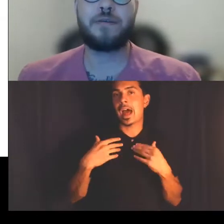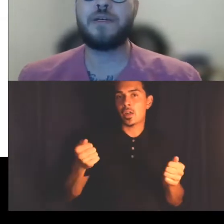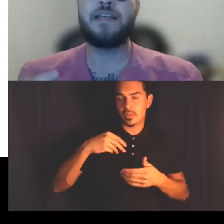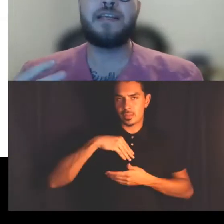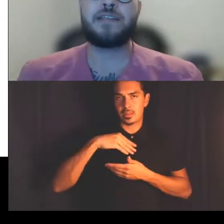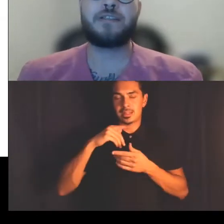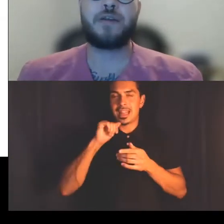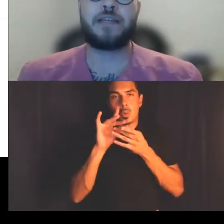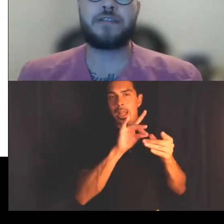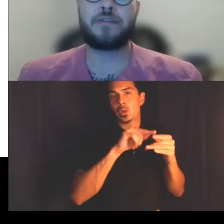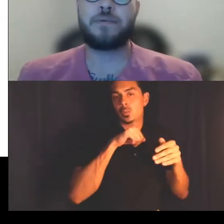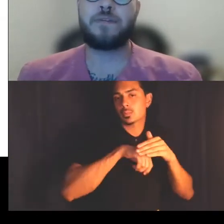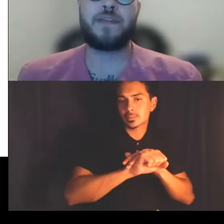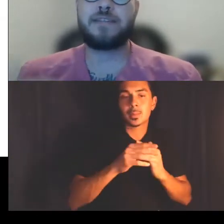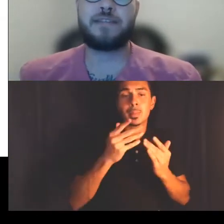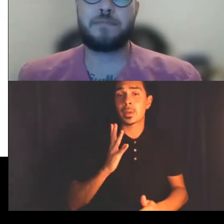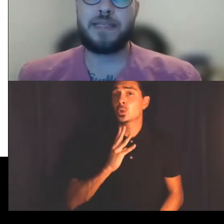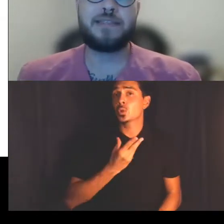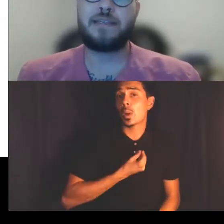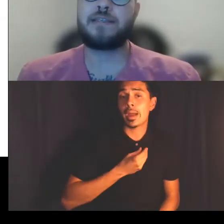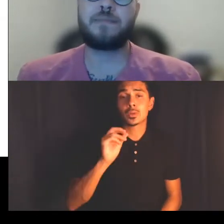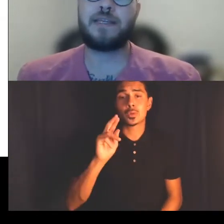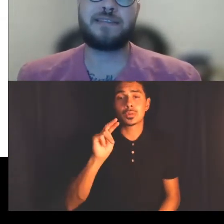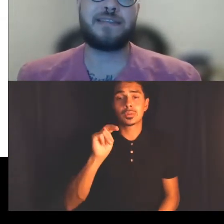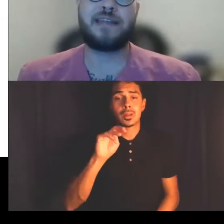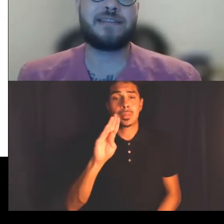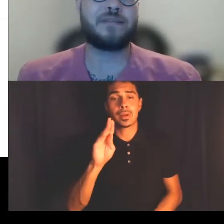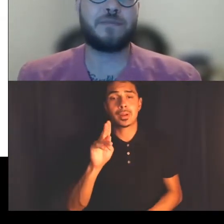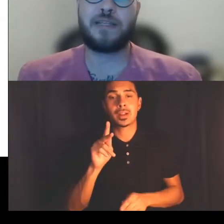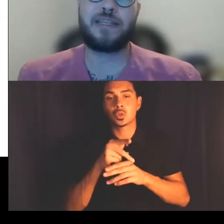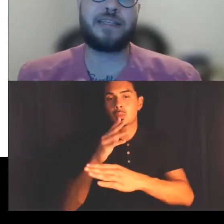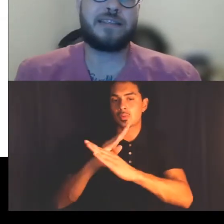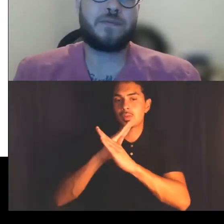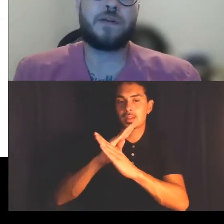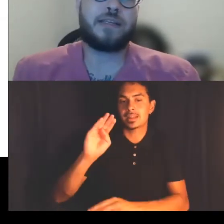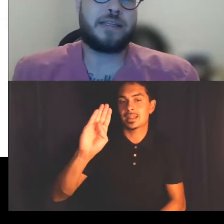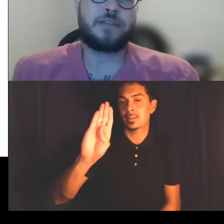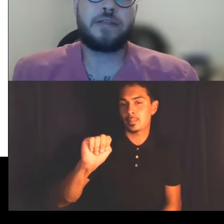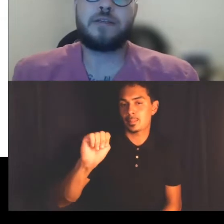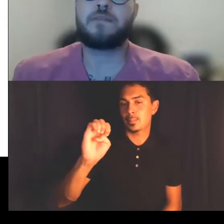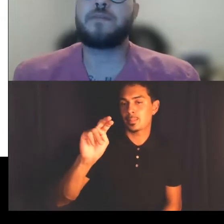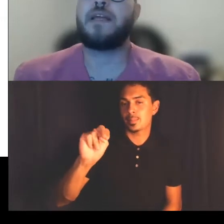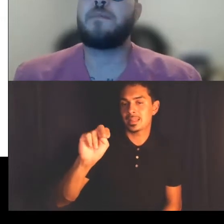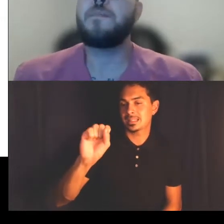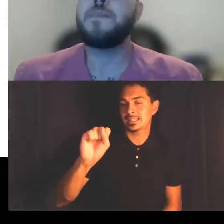who is trying to prevent menses, because that is really dysphoric and triggering for them,